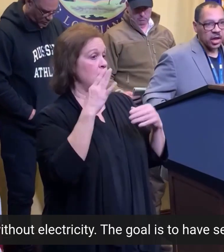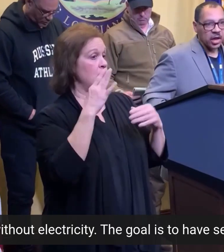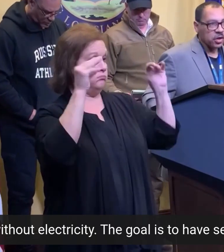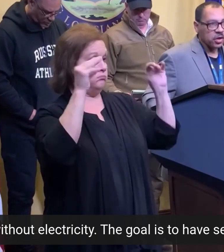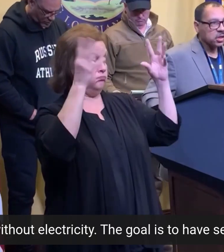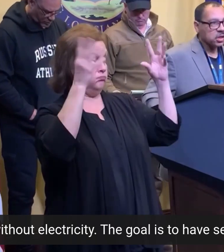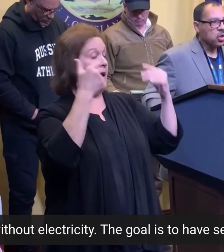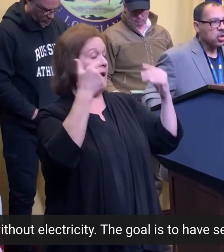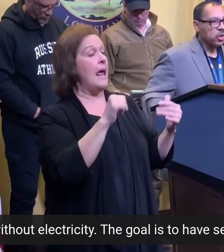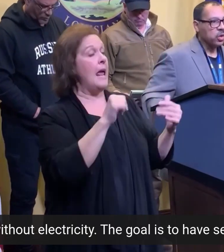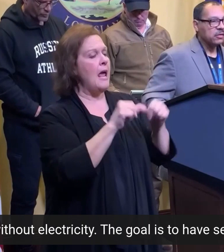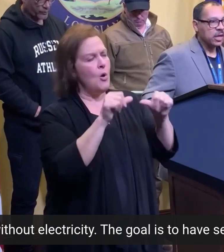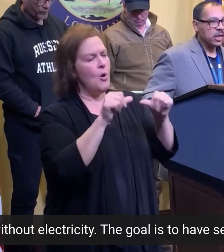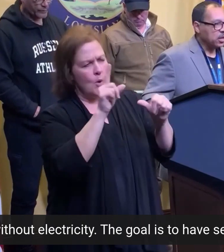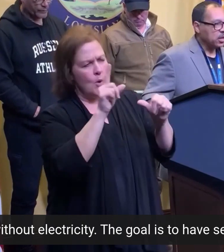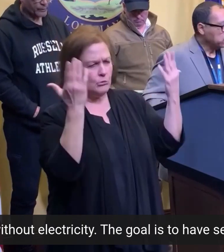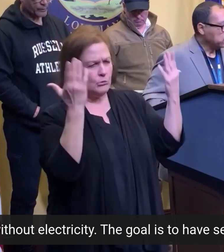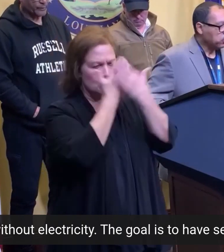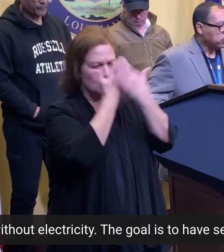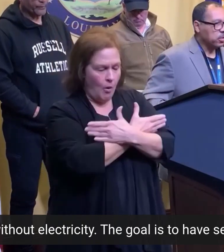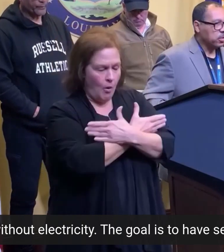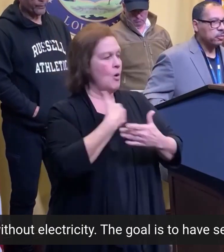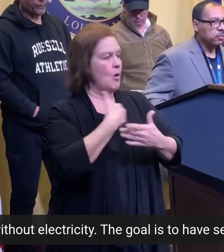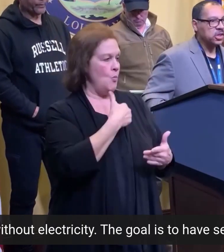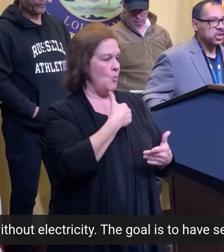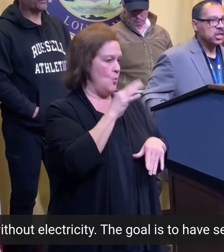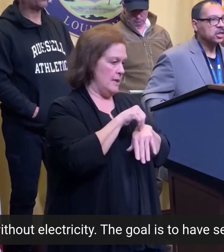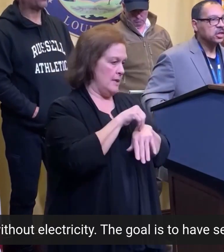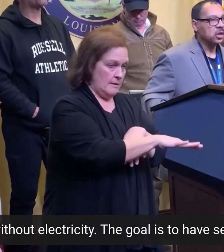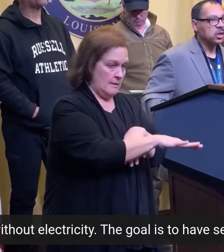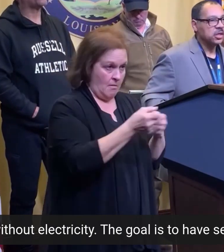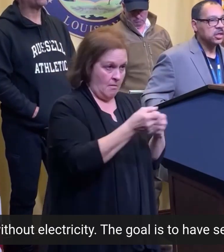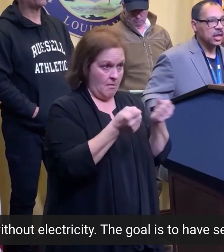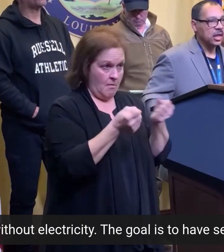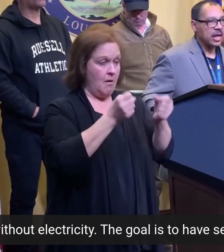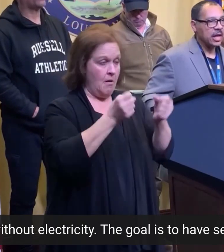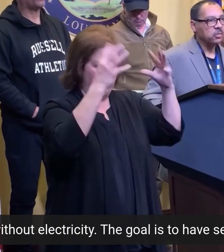areas we have some lighting units that we'll be positioning to assist in lighting up those